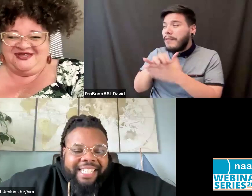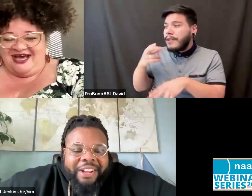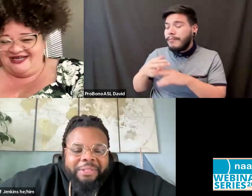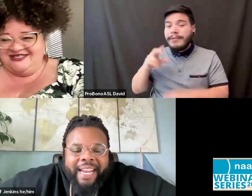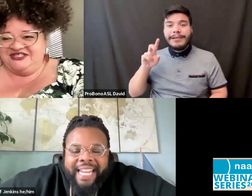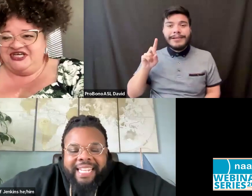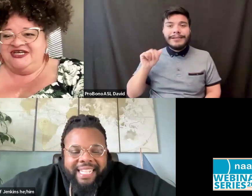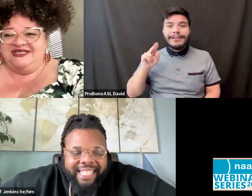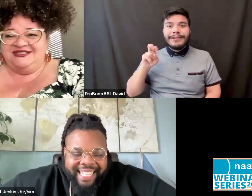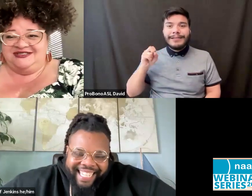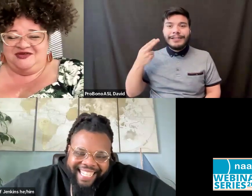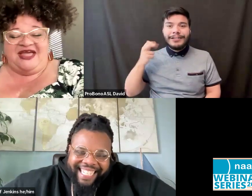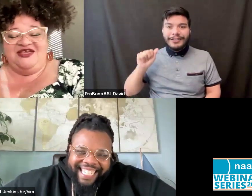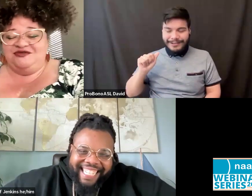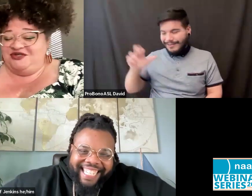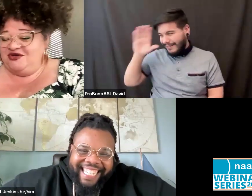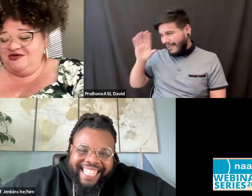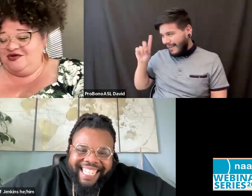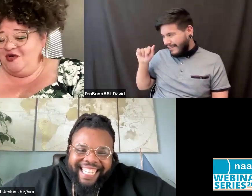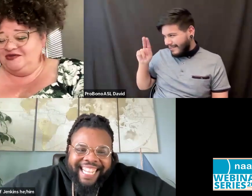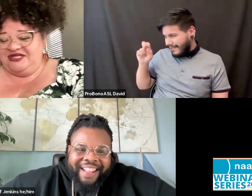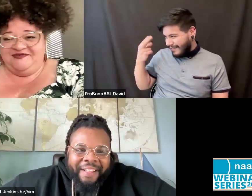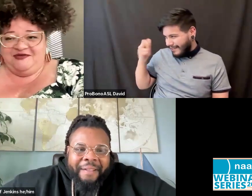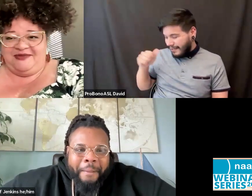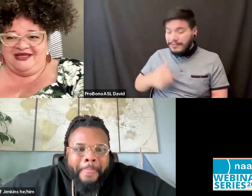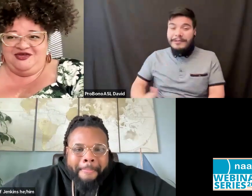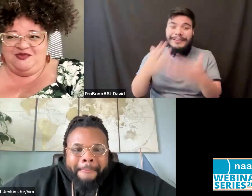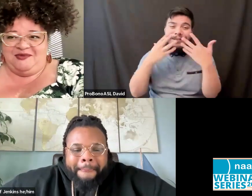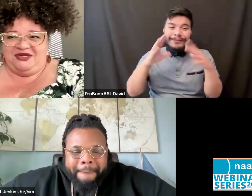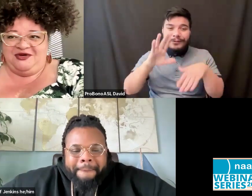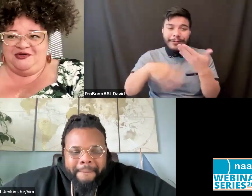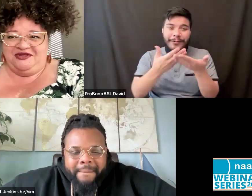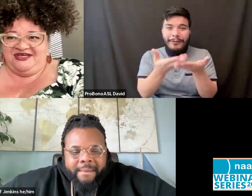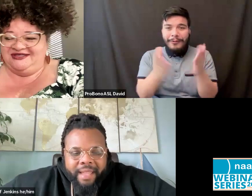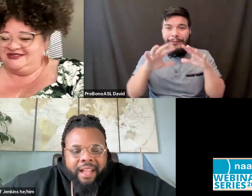She goes by Lisa. So thank you to your your whole team for backing you up in all the things